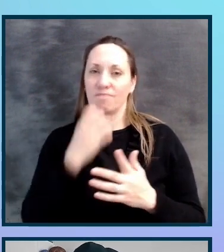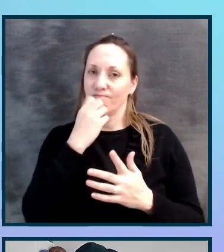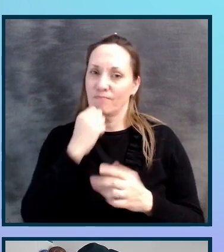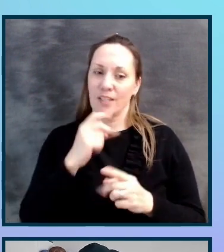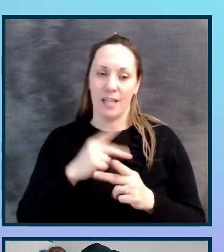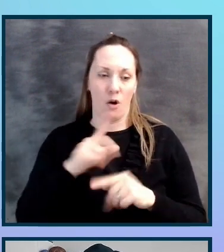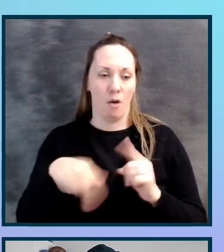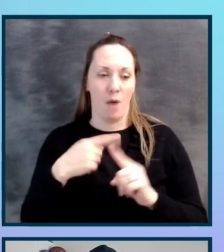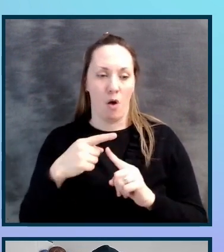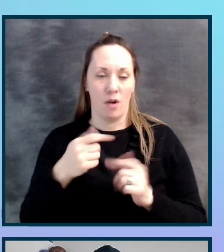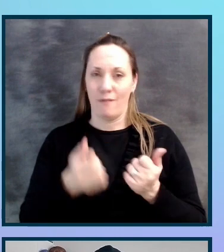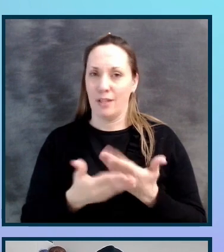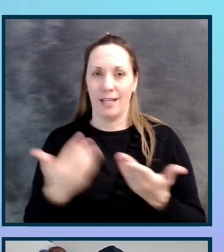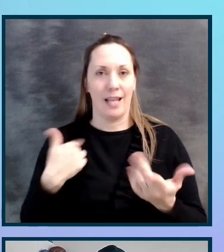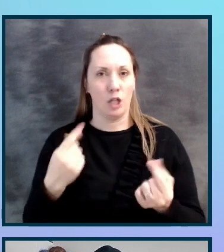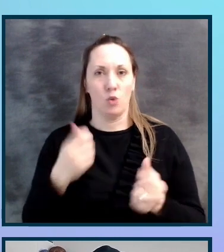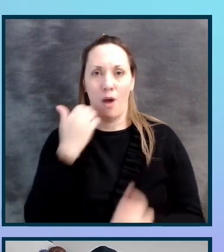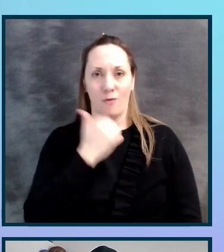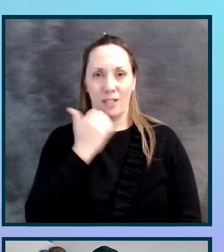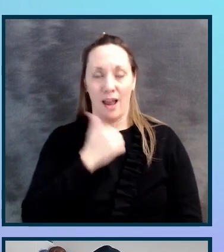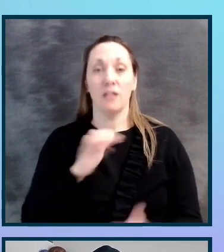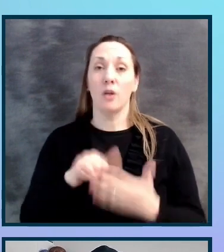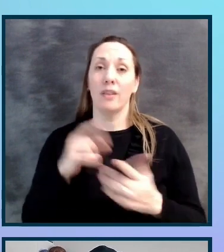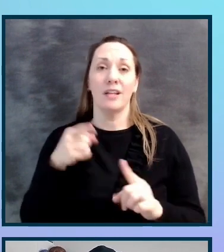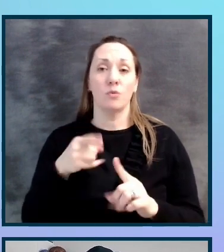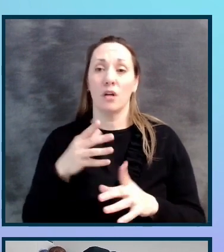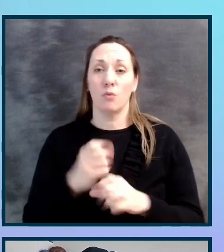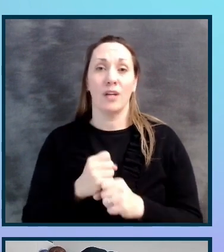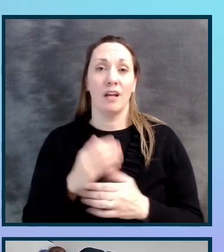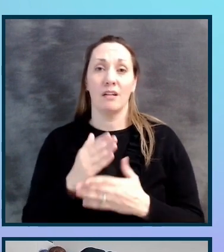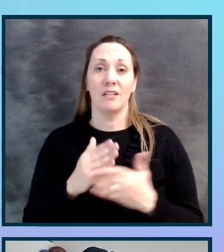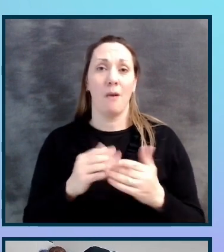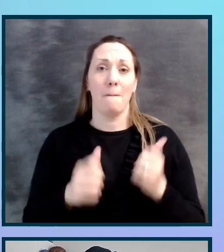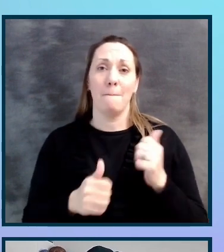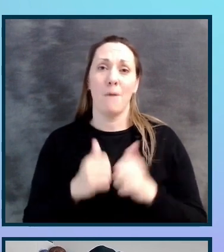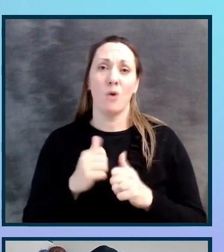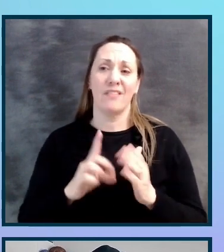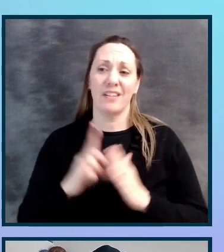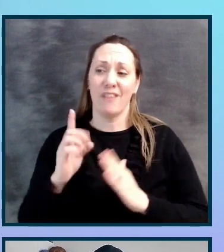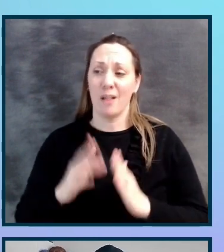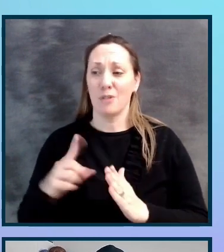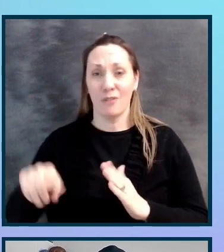every day, right? And so that's what we give with most of these developers pick this up is they start to care.